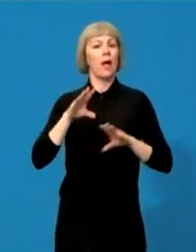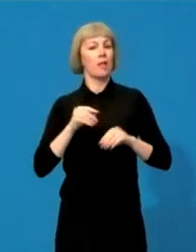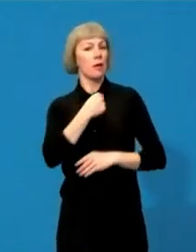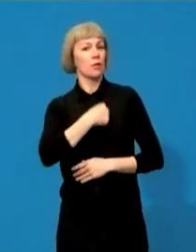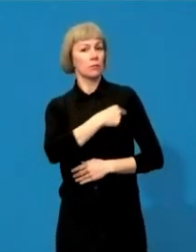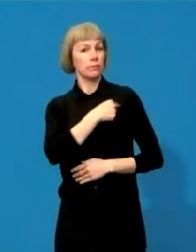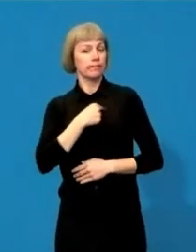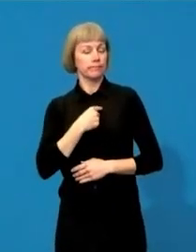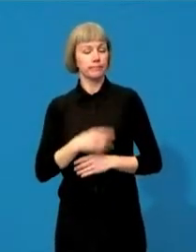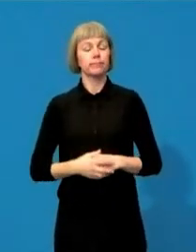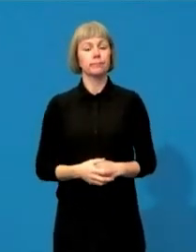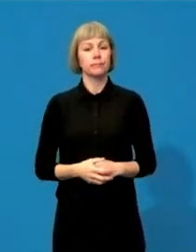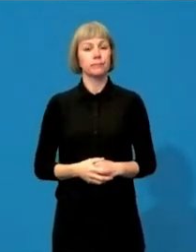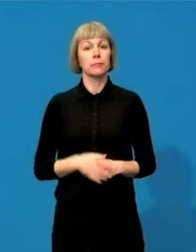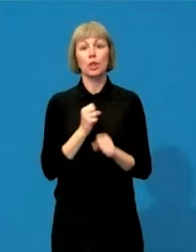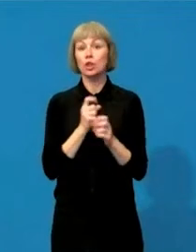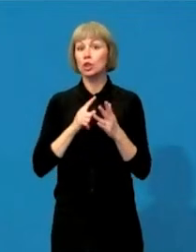And then, Geoff, I understand you wish to take an affirmation.